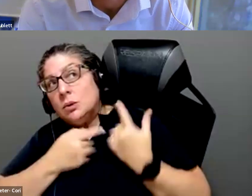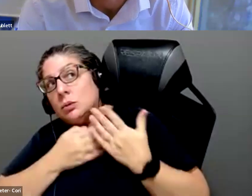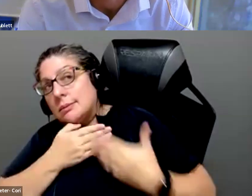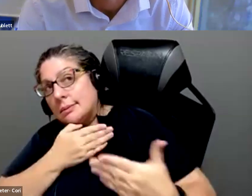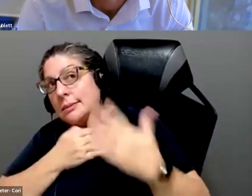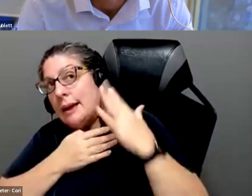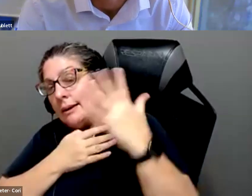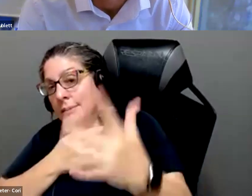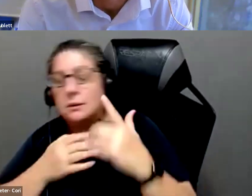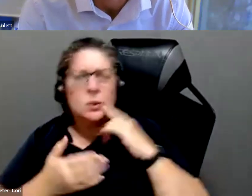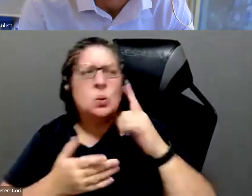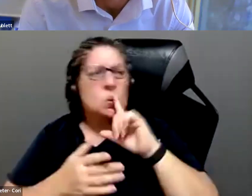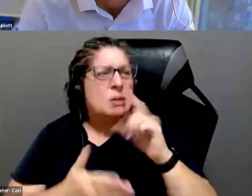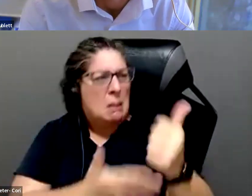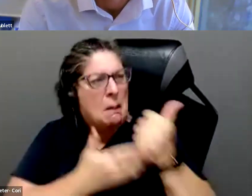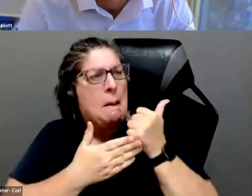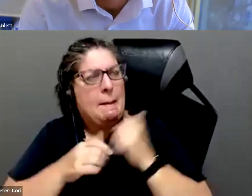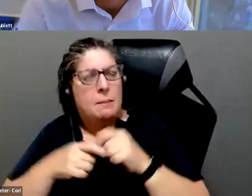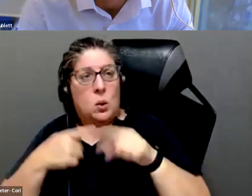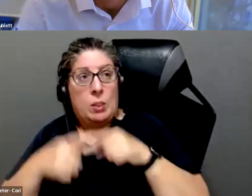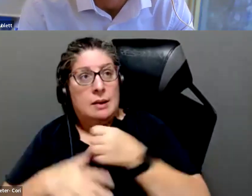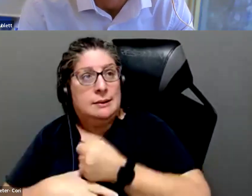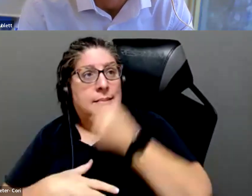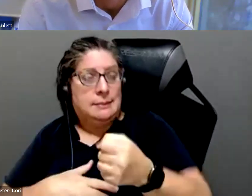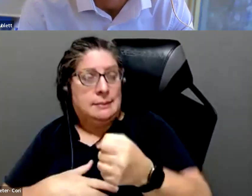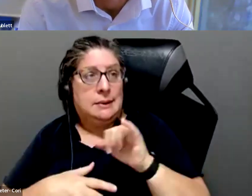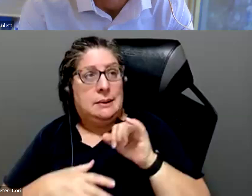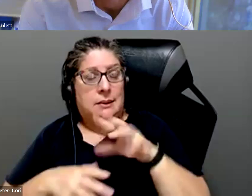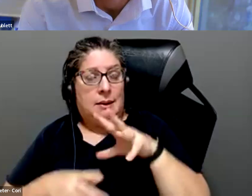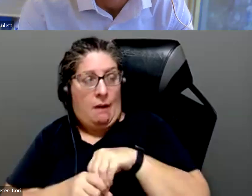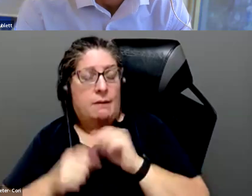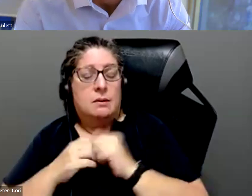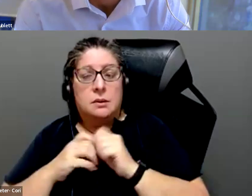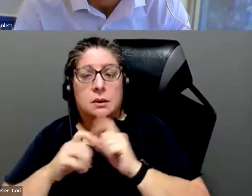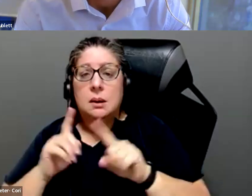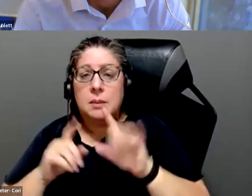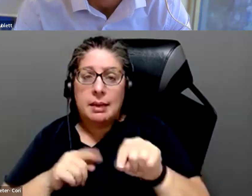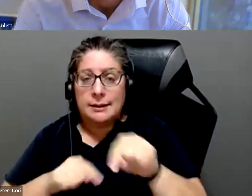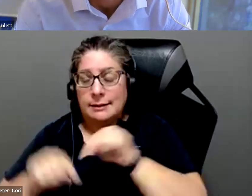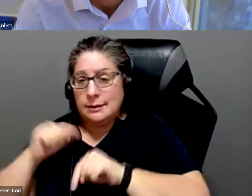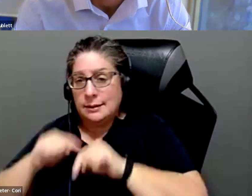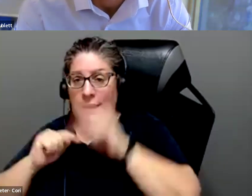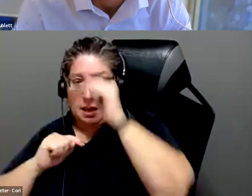difference. Once they are in I think that goes back to the theoretical model.